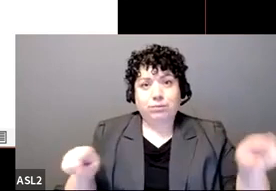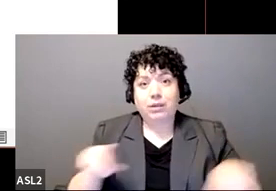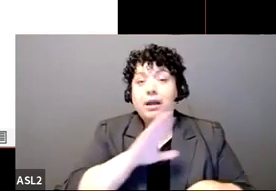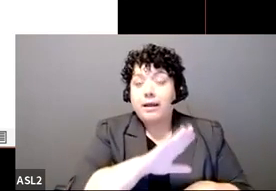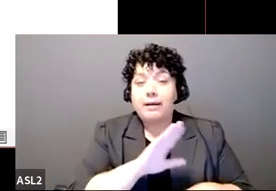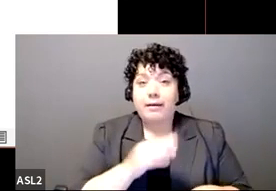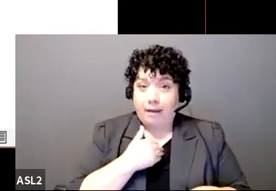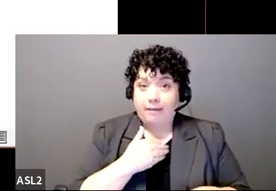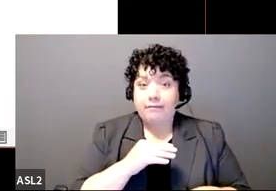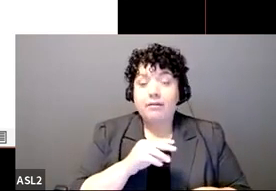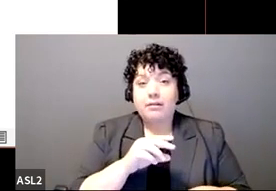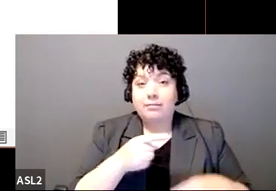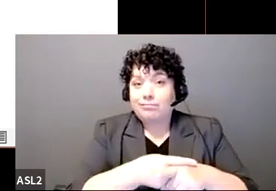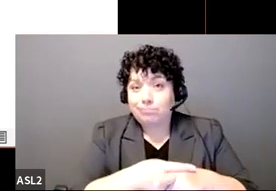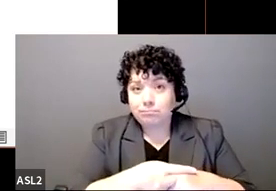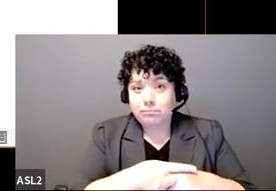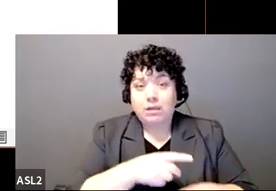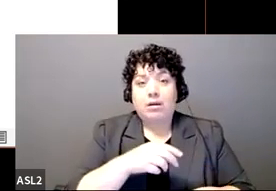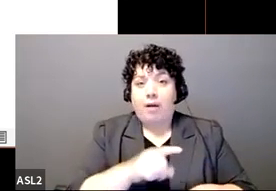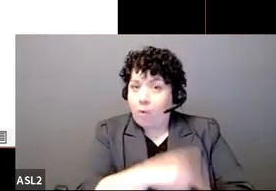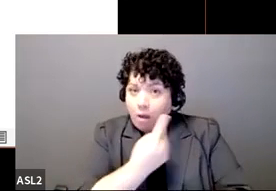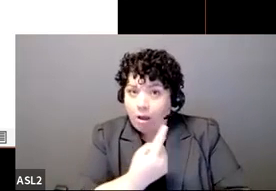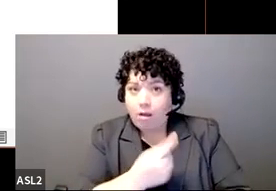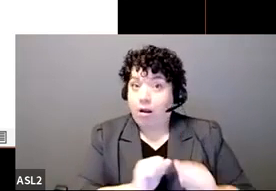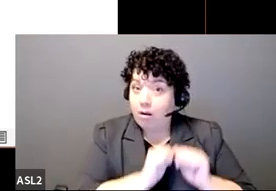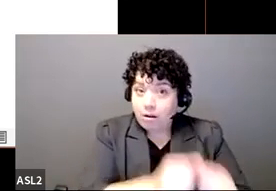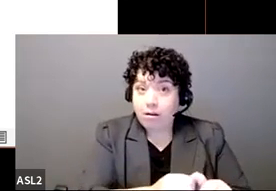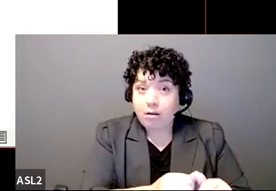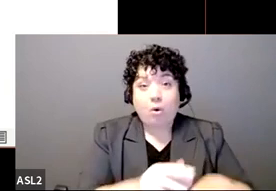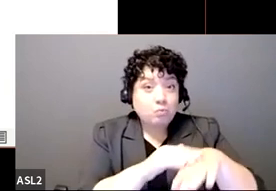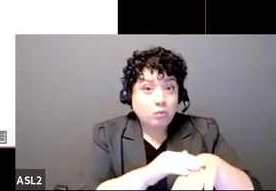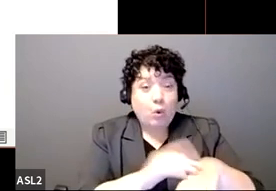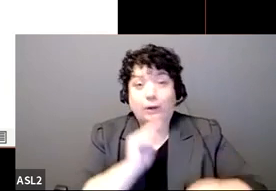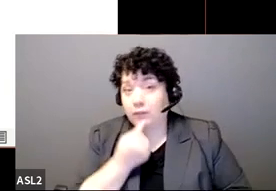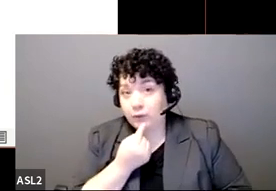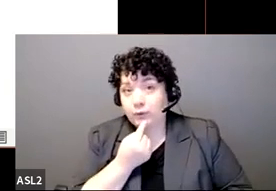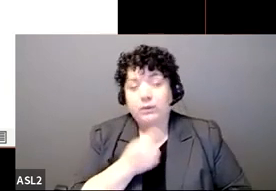has to last and how severe it is they may focus on the impact of impairments on activities of